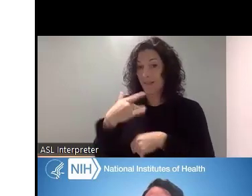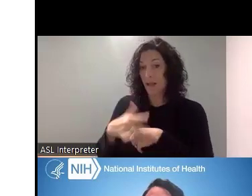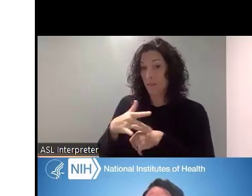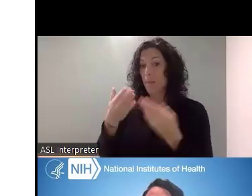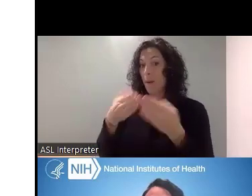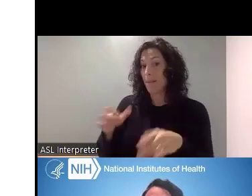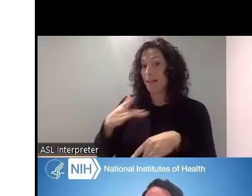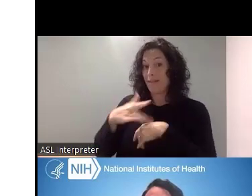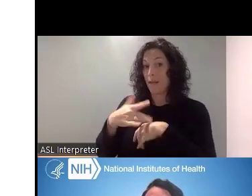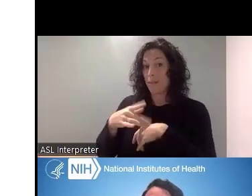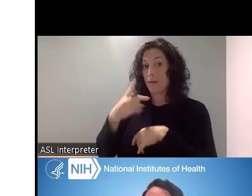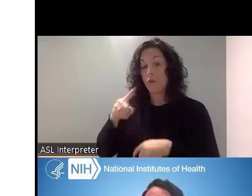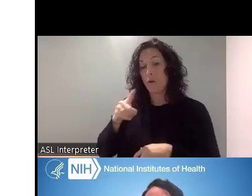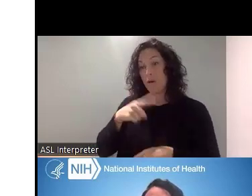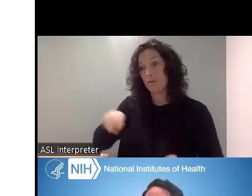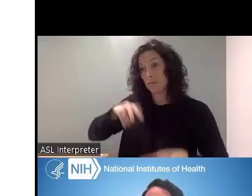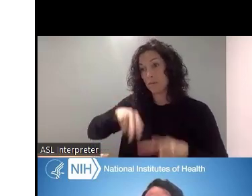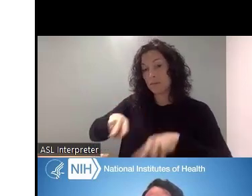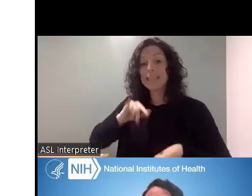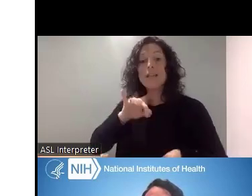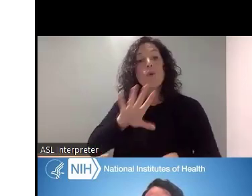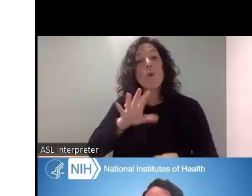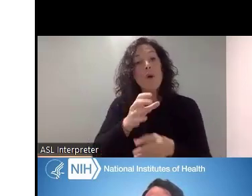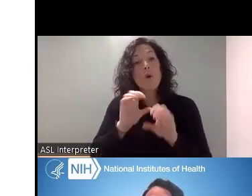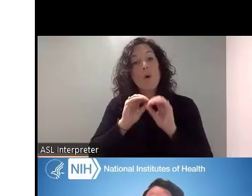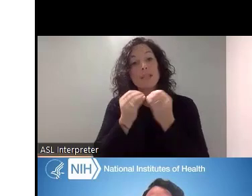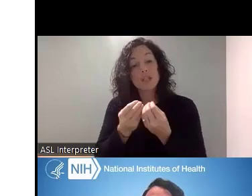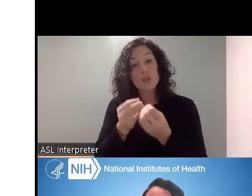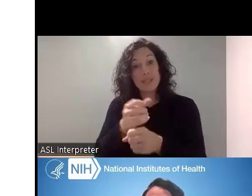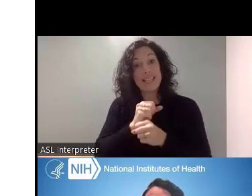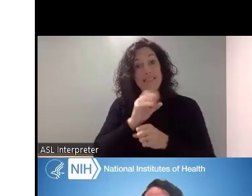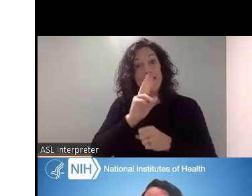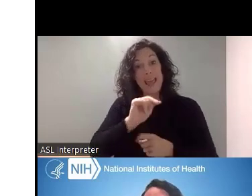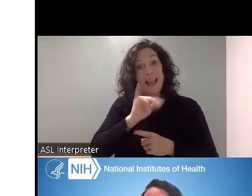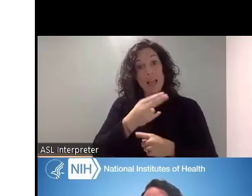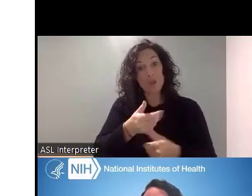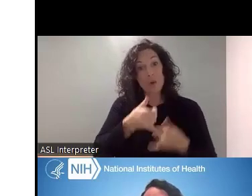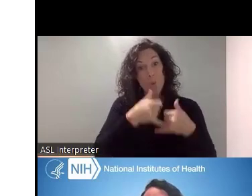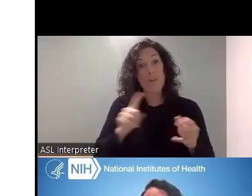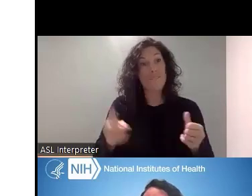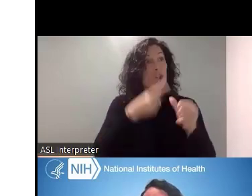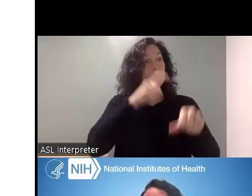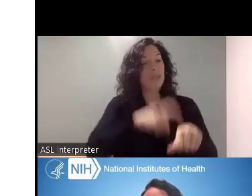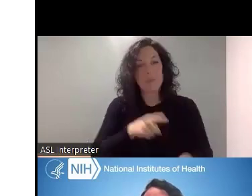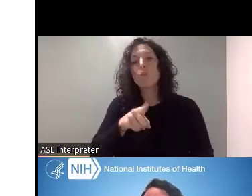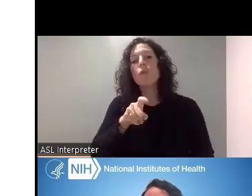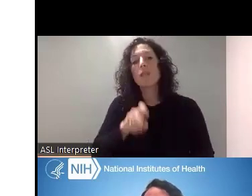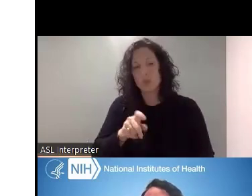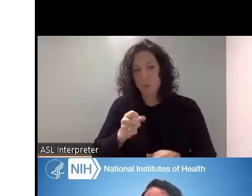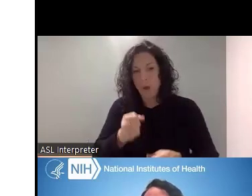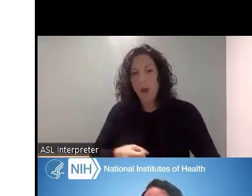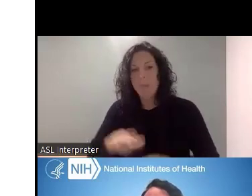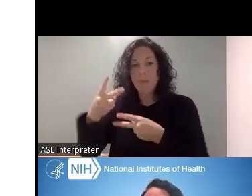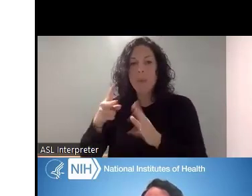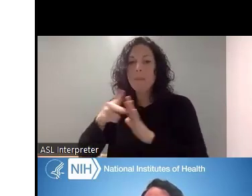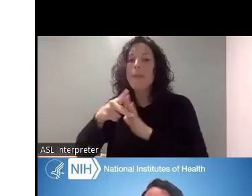So if your organization is receiving an NIH award for the first time, you'll need to upload this policy before that award can be issued,